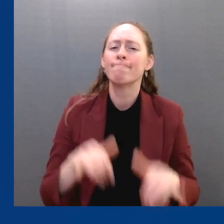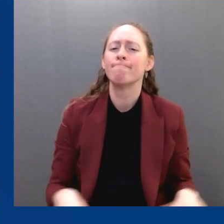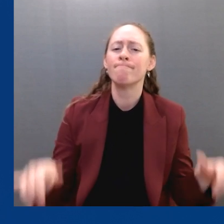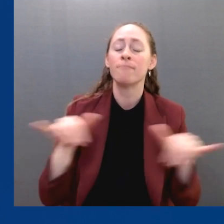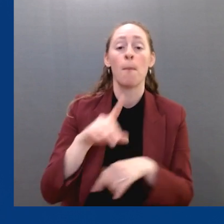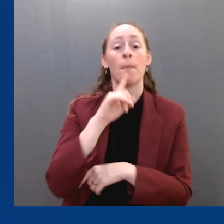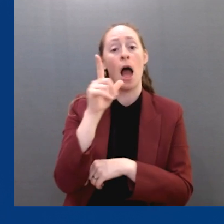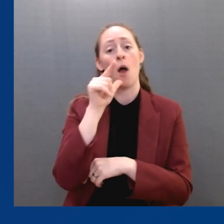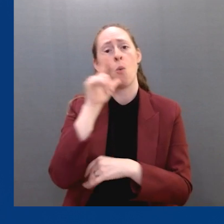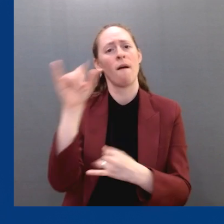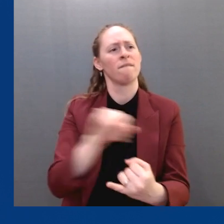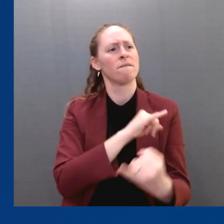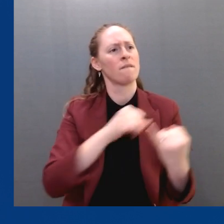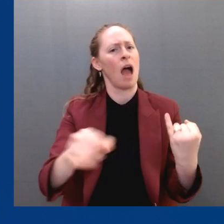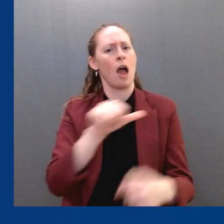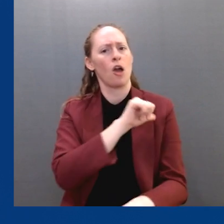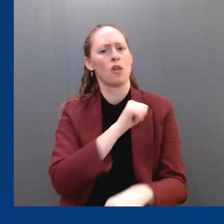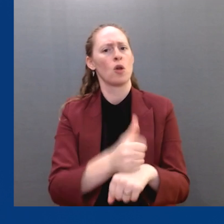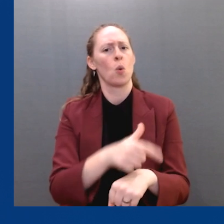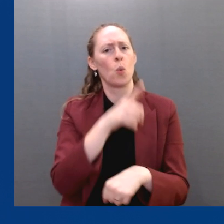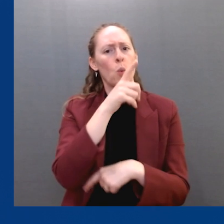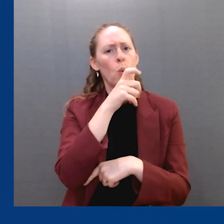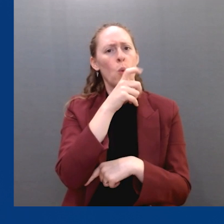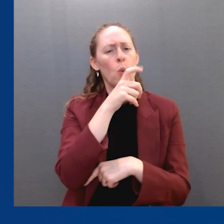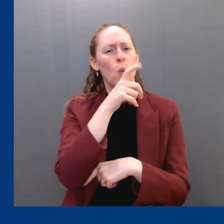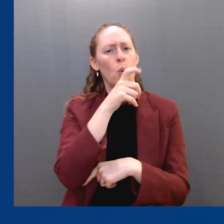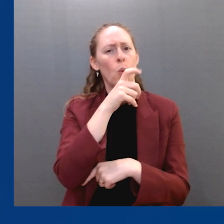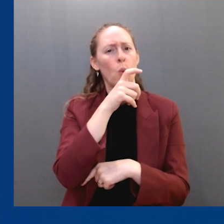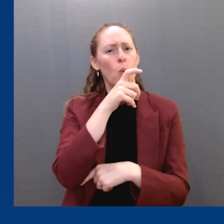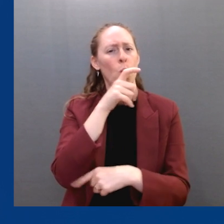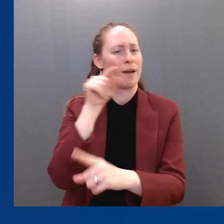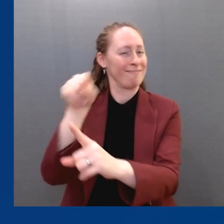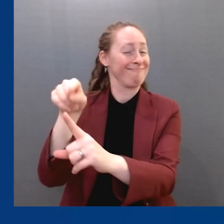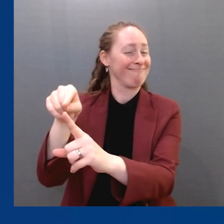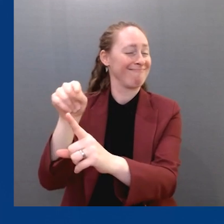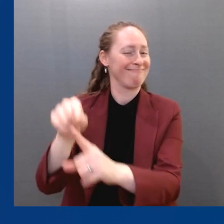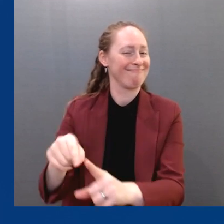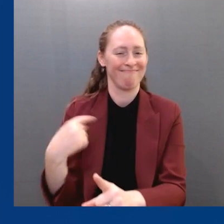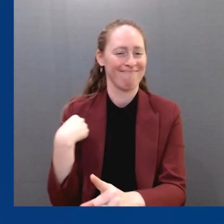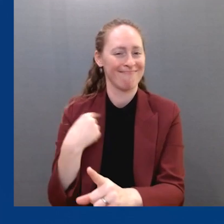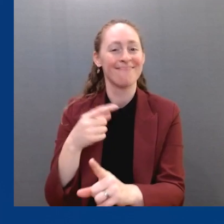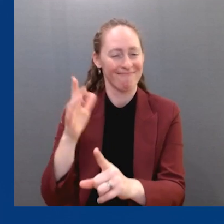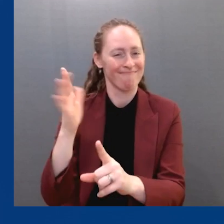and that's what we'll be depending on. Dr. Jha: Great, to Zeke on your second question around